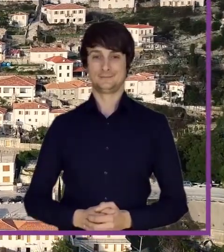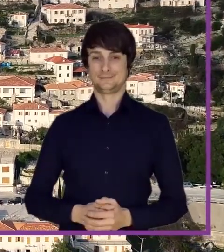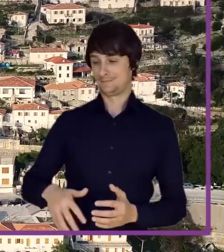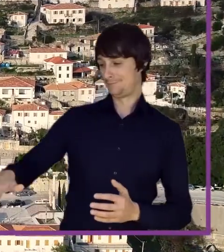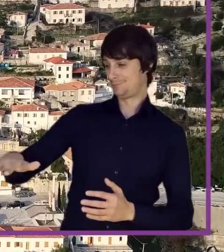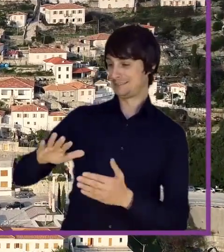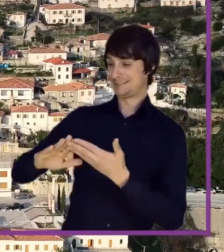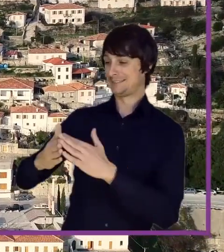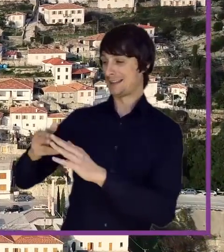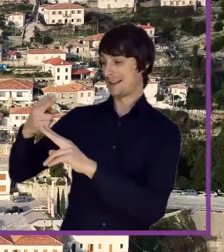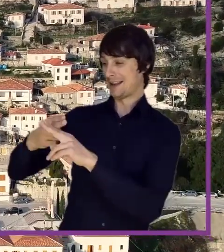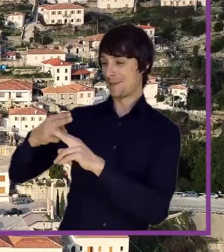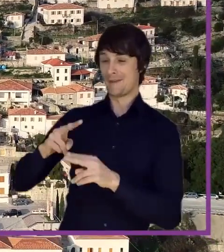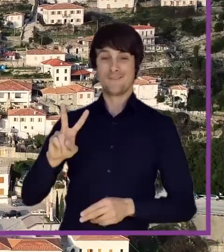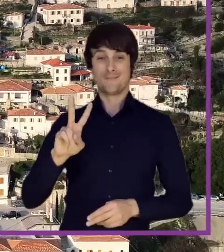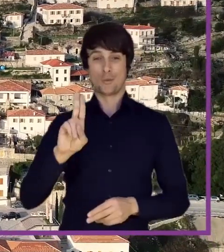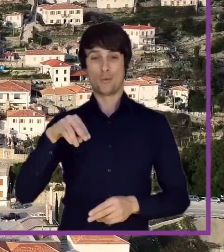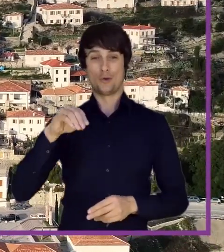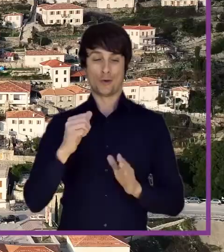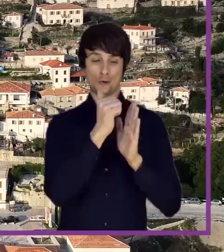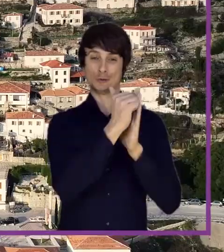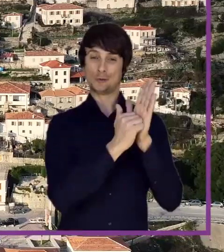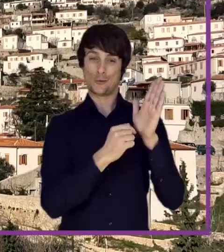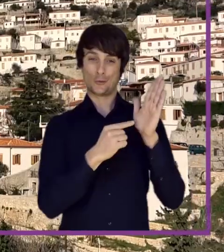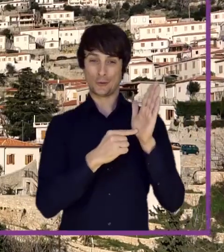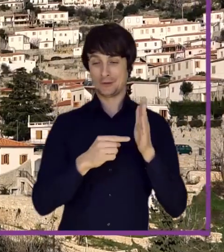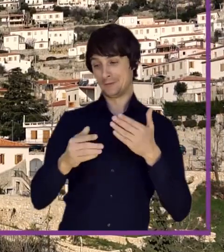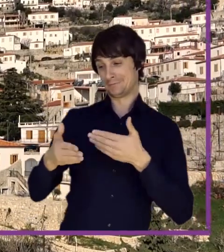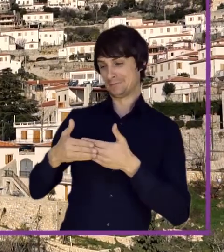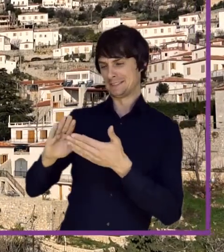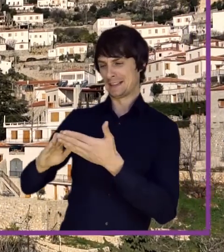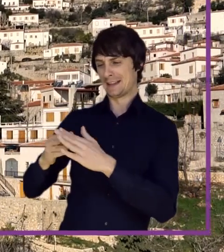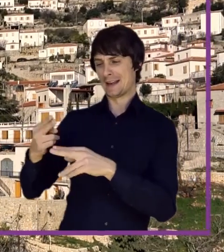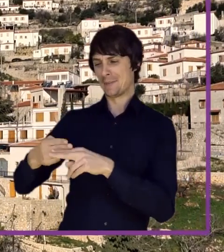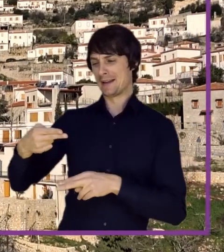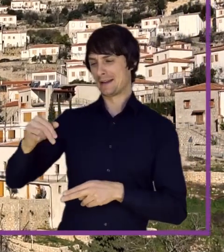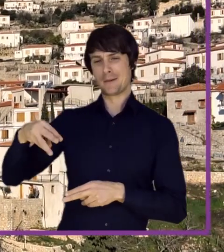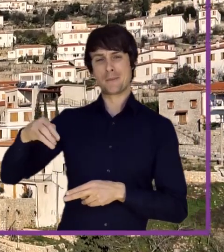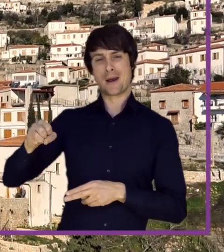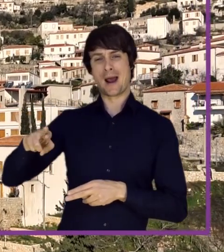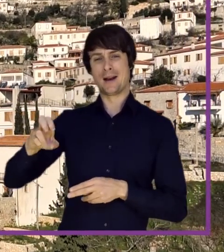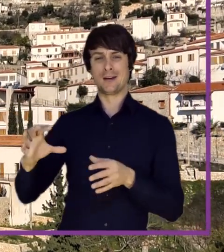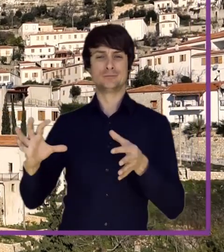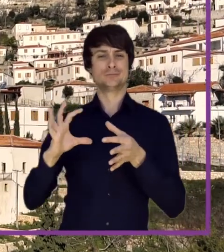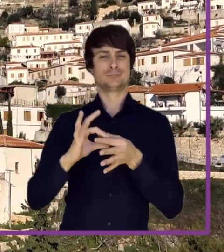Vuno is one of those villages that contributes greatly to the surrounding area with its history,